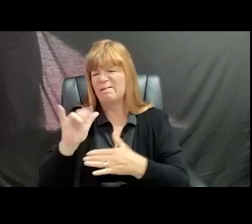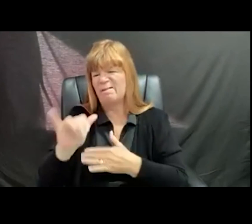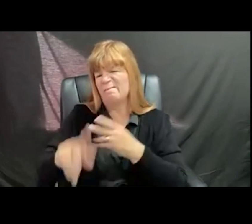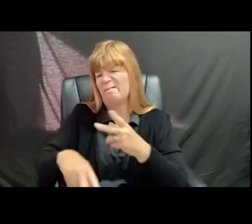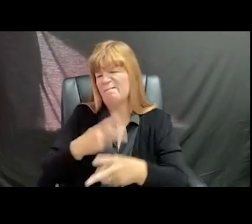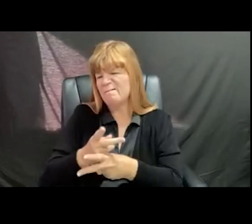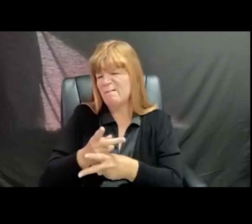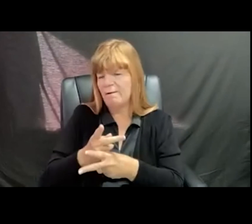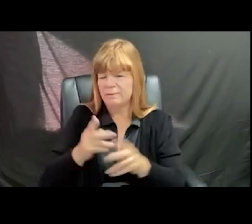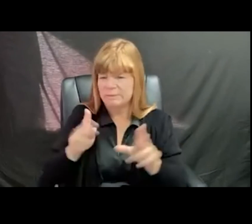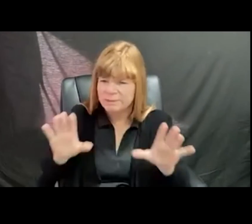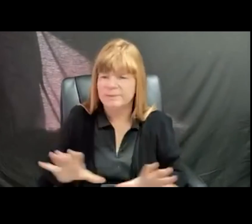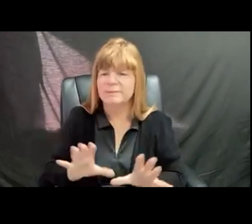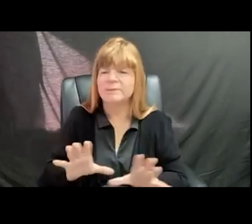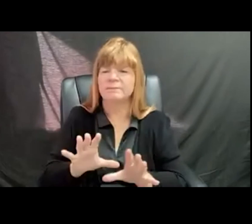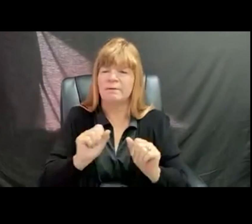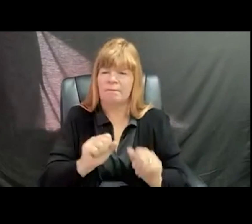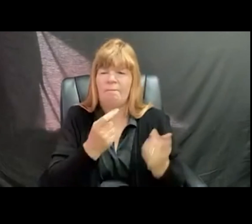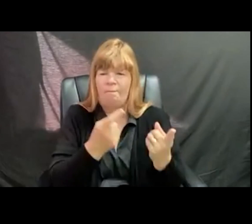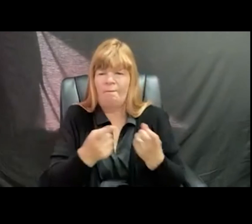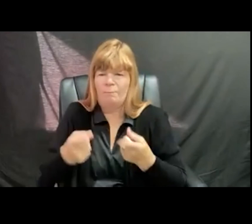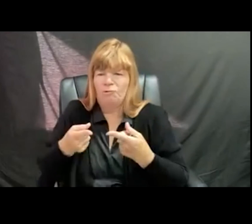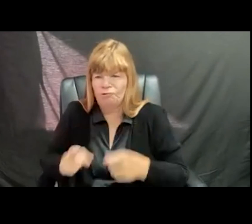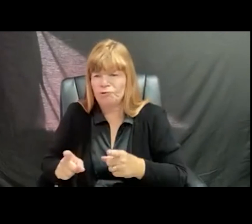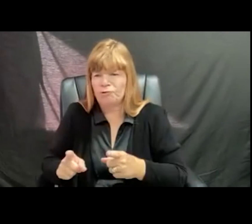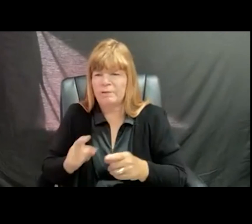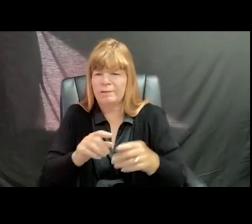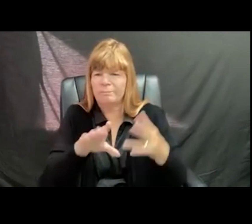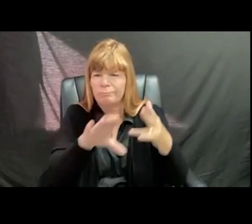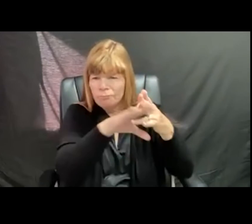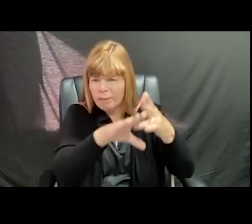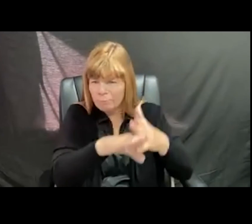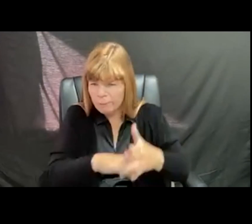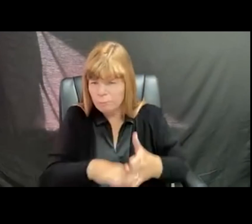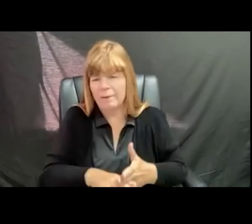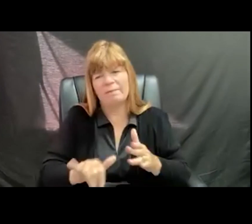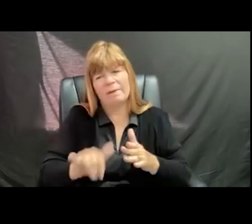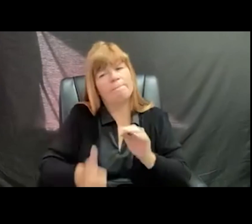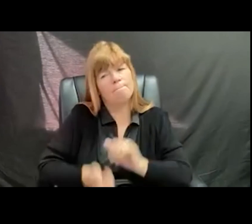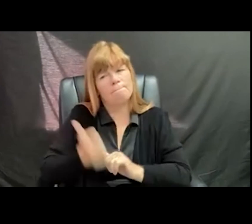activity done during those periods that's where the bulk of those activities are done